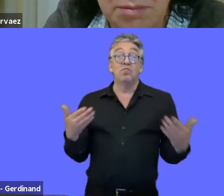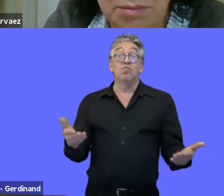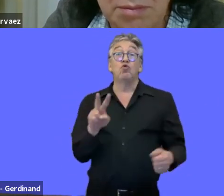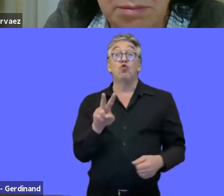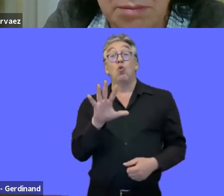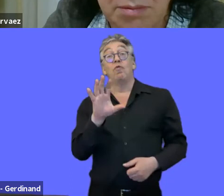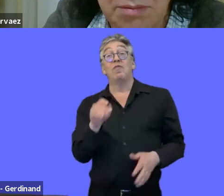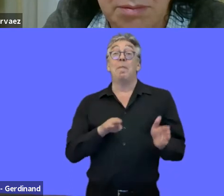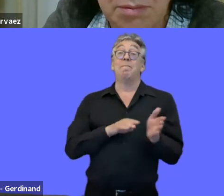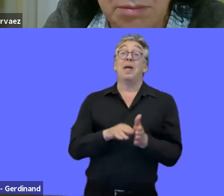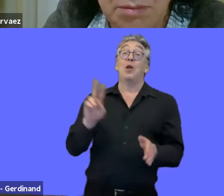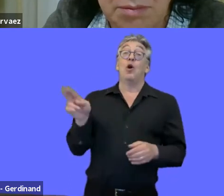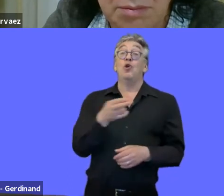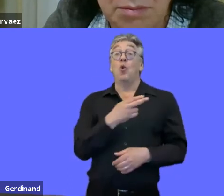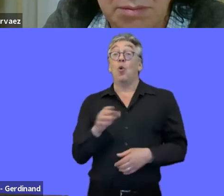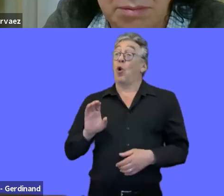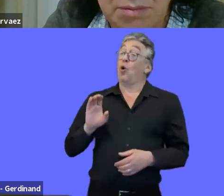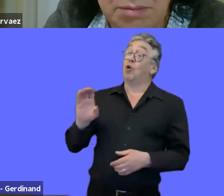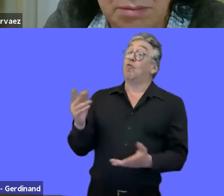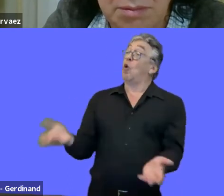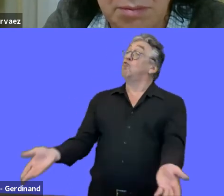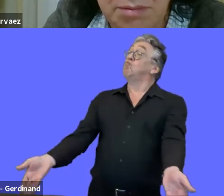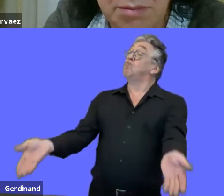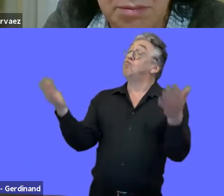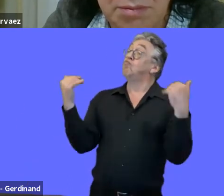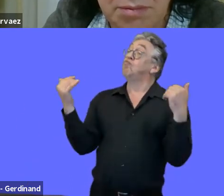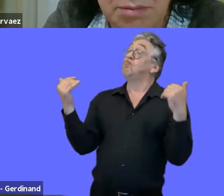for two call for proposals for the implementation of these plans.